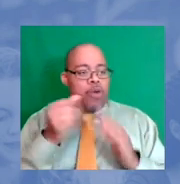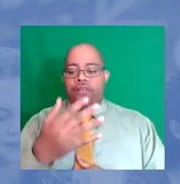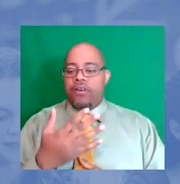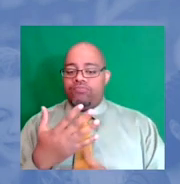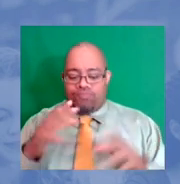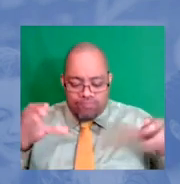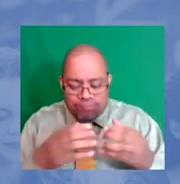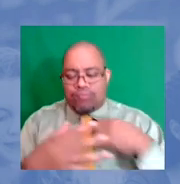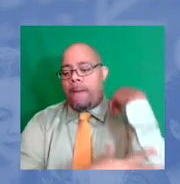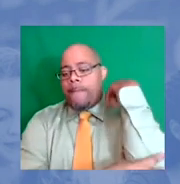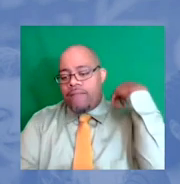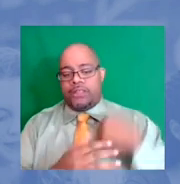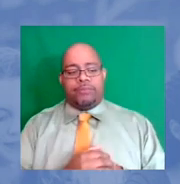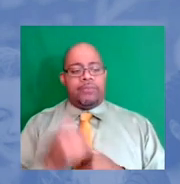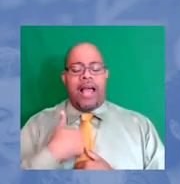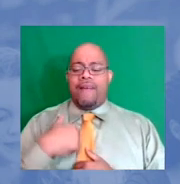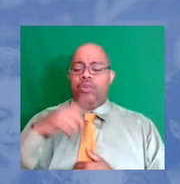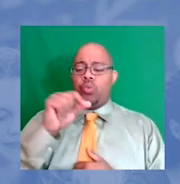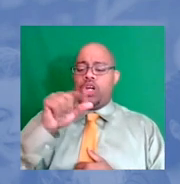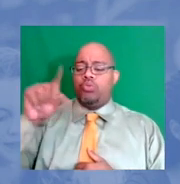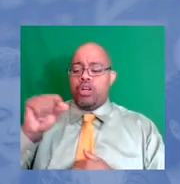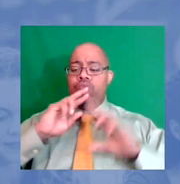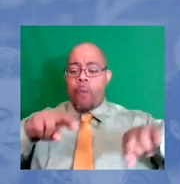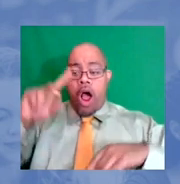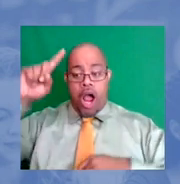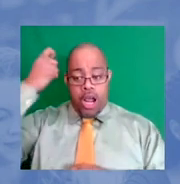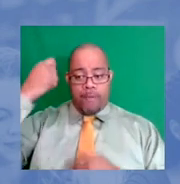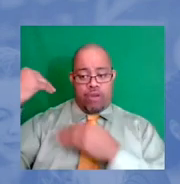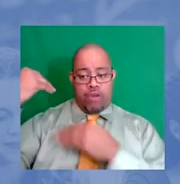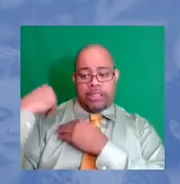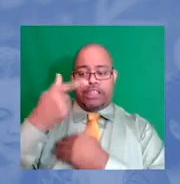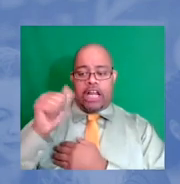THERE'S A 2020 REPORT BY THE GOVERNMENT ACCOUNTABILITY OFFICE THAT FOUND THAT ONE IN FOUR SCHOOL